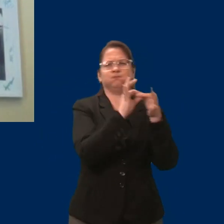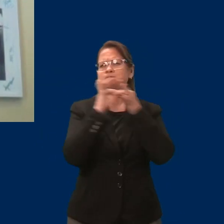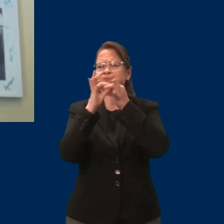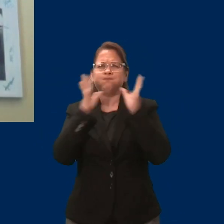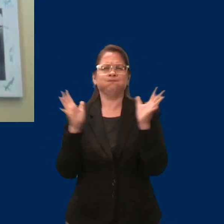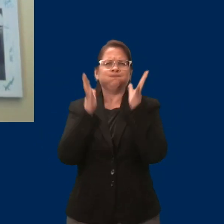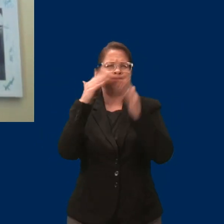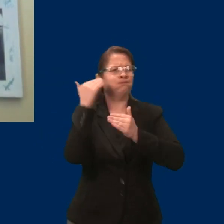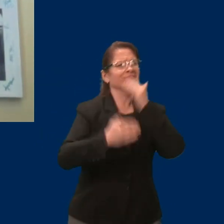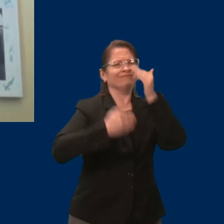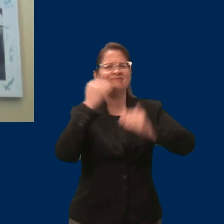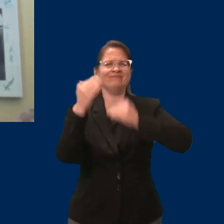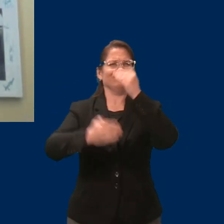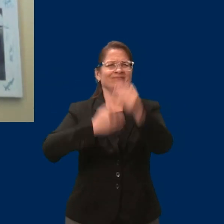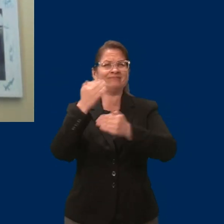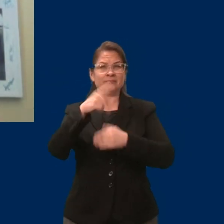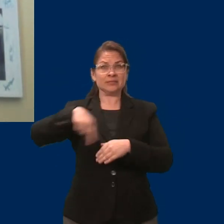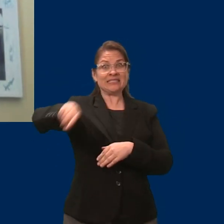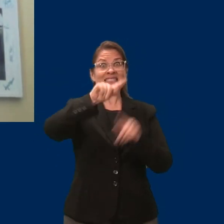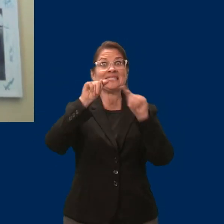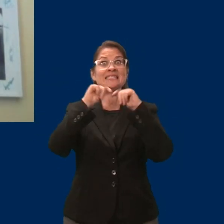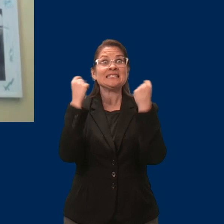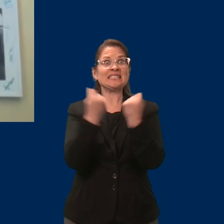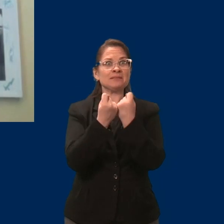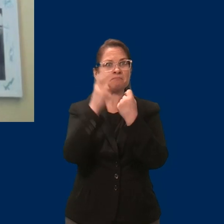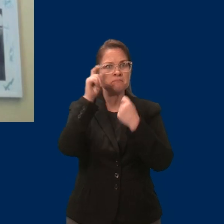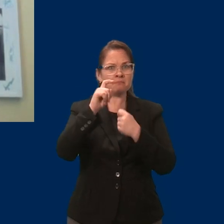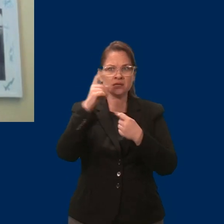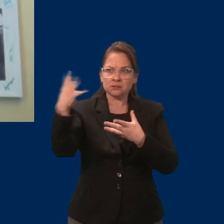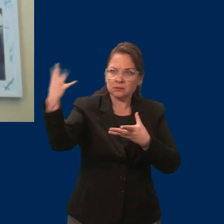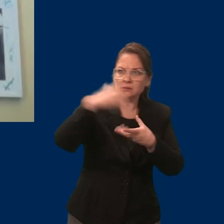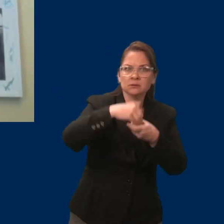that the perspectives of this council are part of the work that we do.